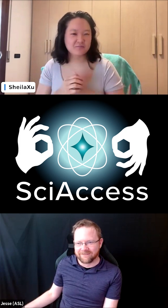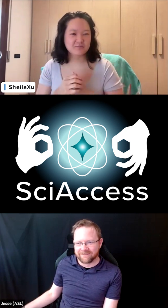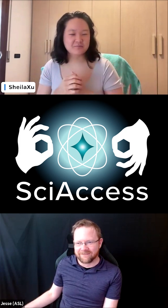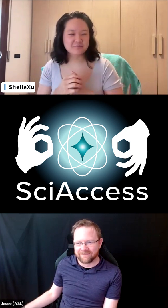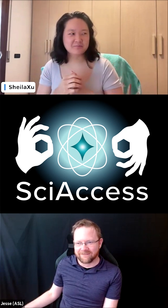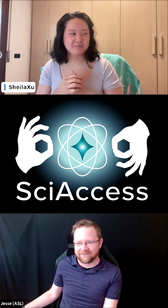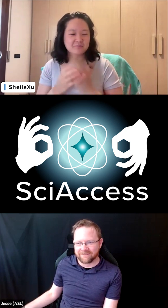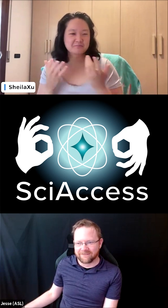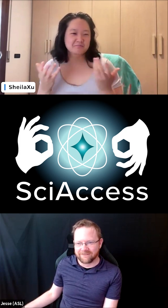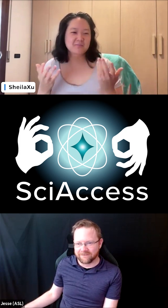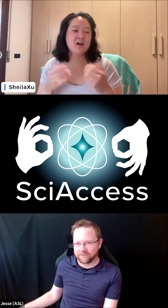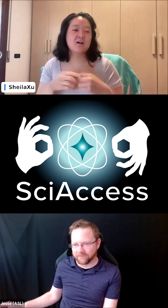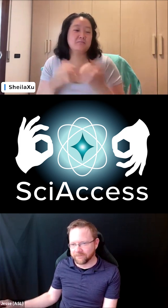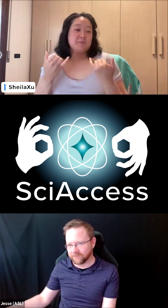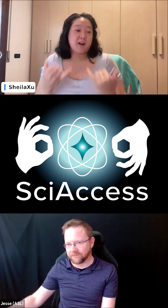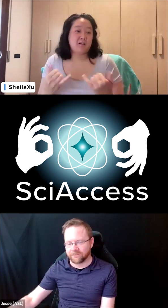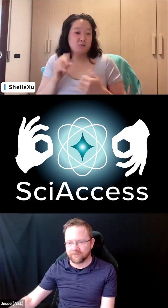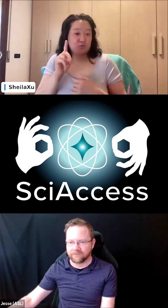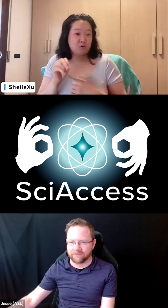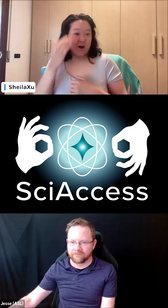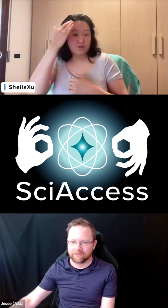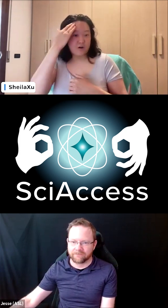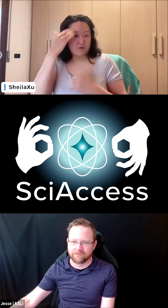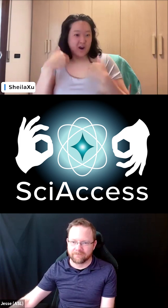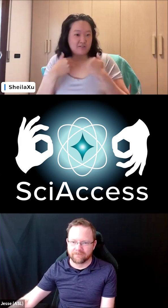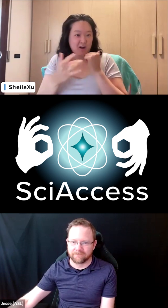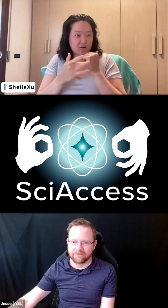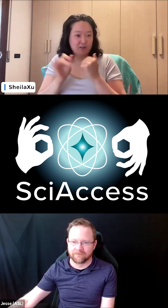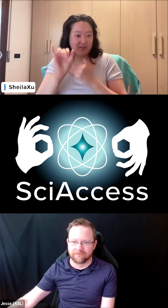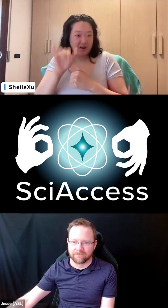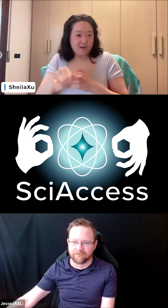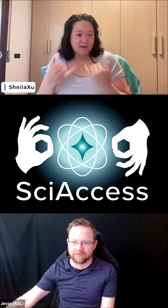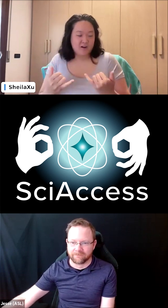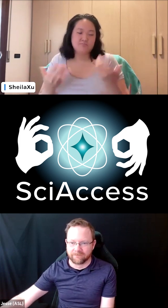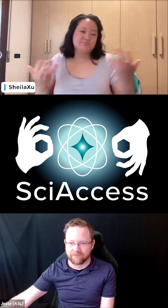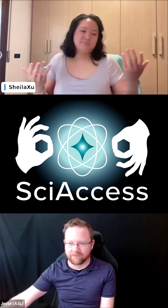Do I know if they have the technology now? No, I'm not sure.